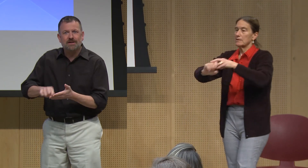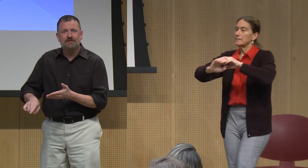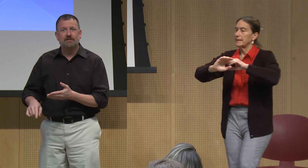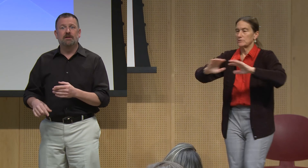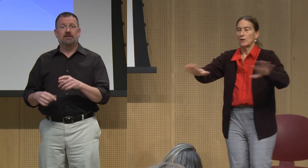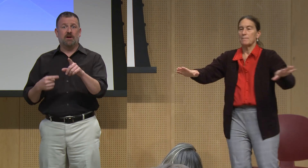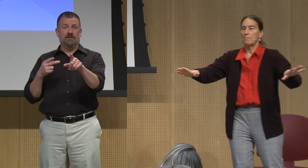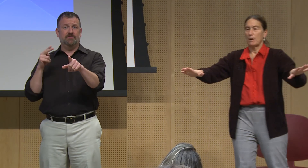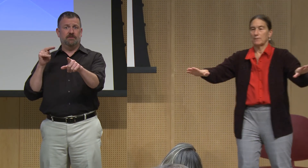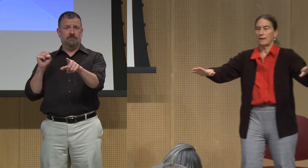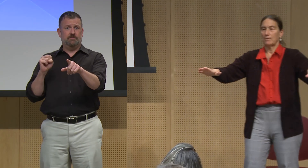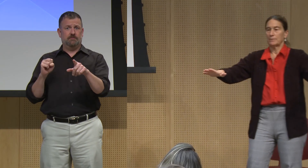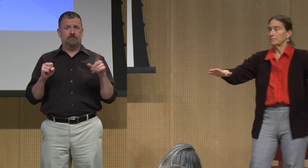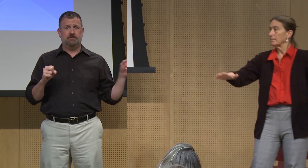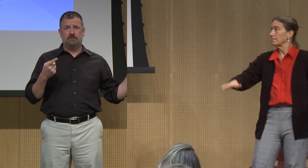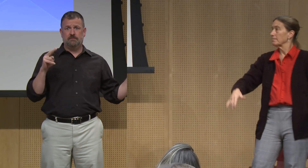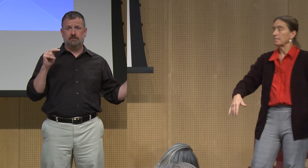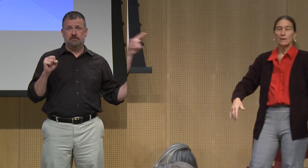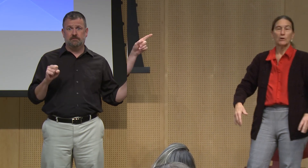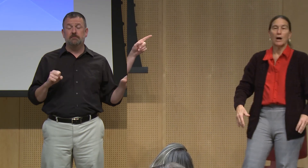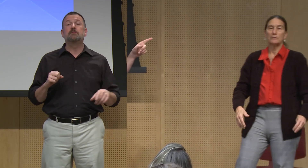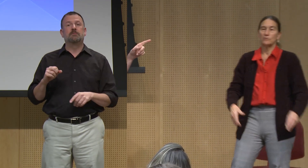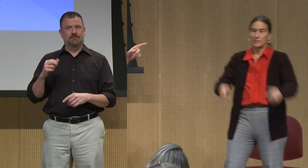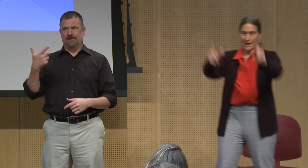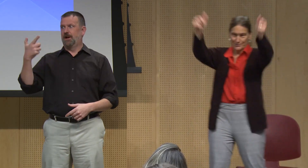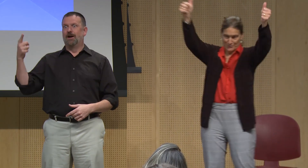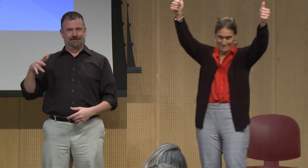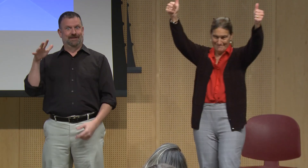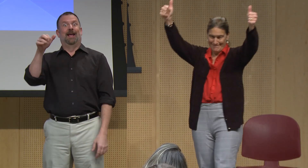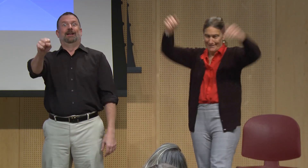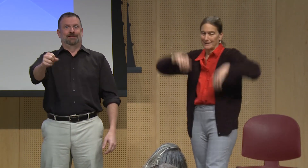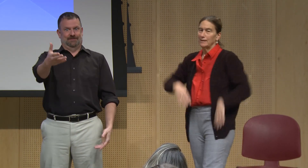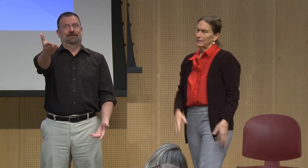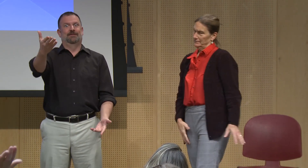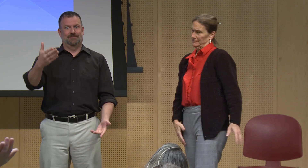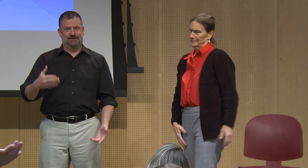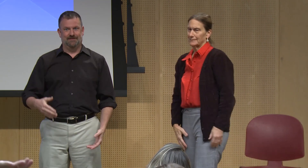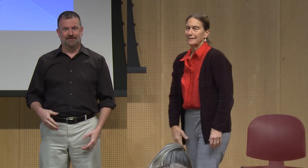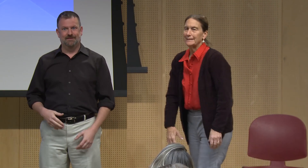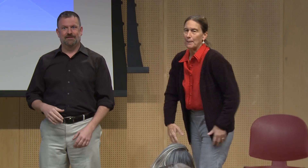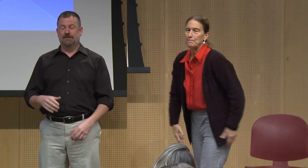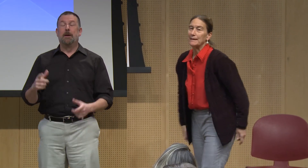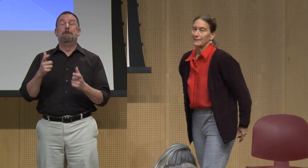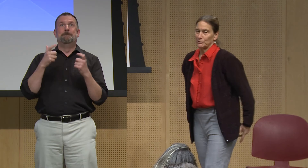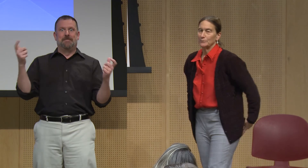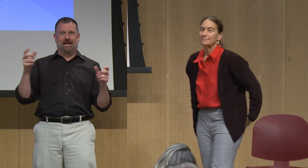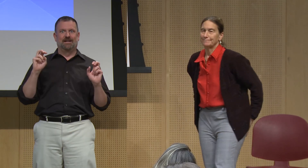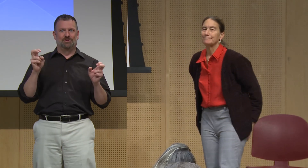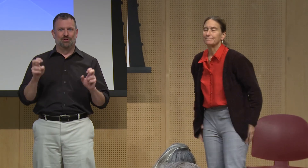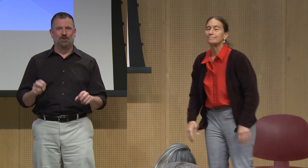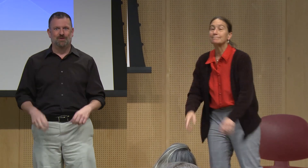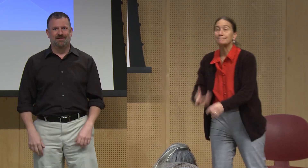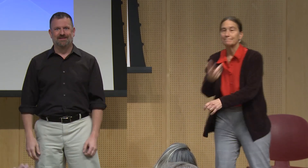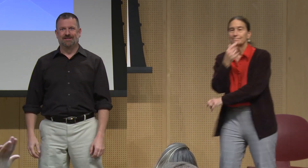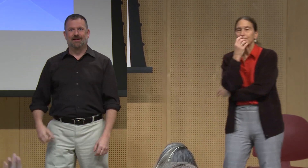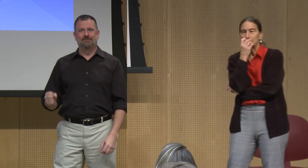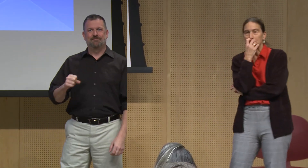THAT'S ALL ABOUT PUBLIC HEALTH. GUNS? GUNS. YES! UGH. YEAH. BIG ISSUE. MM-HMM.